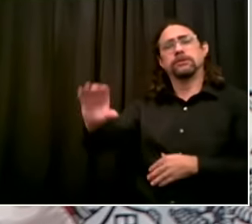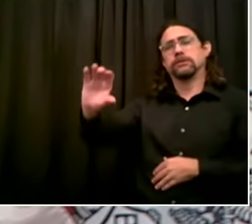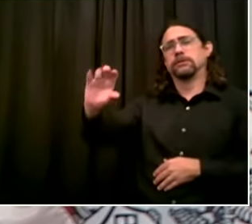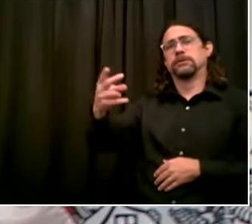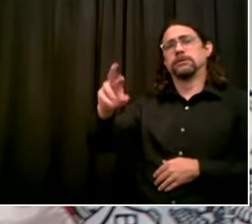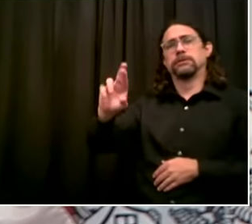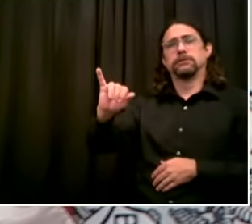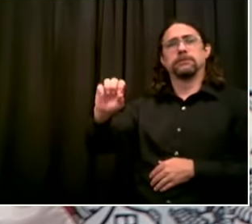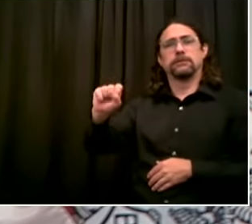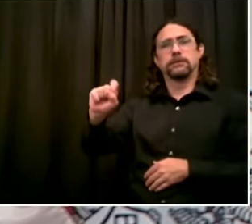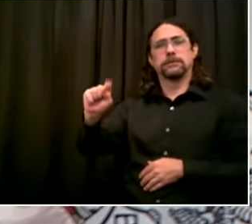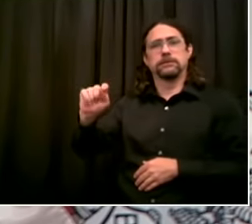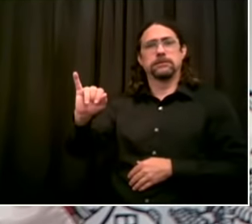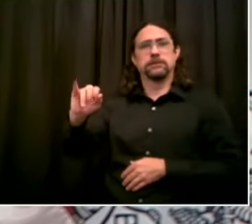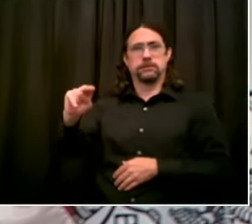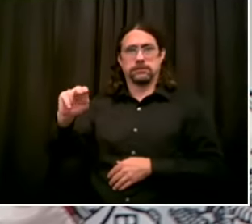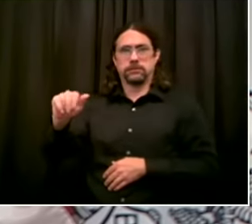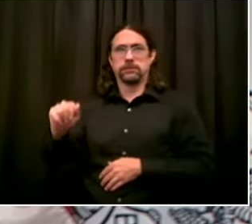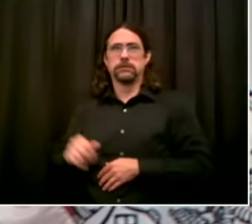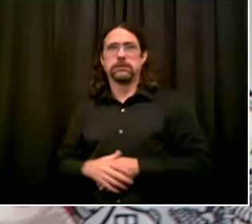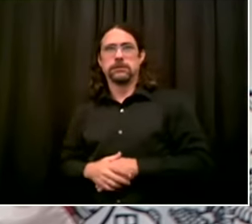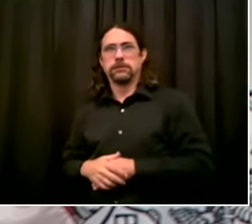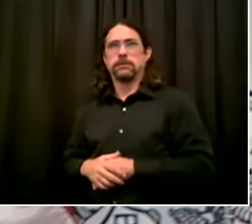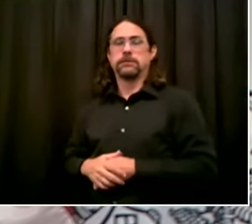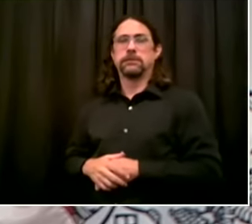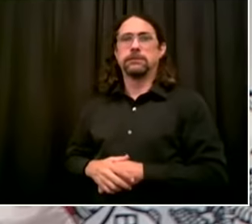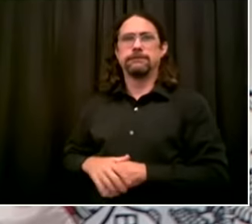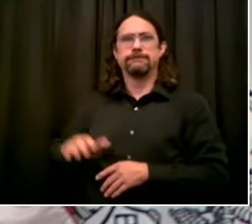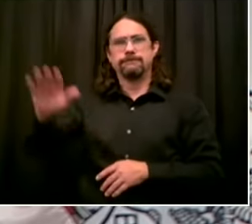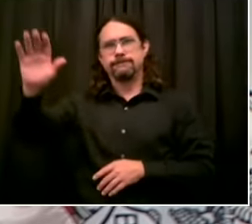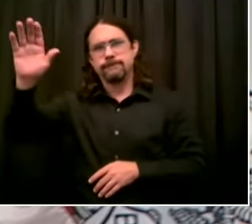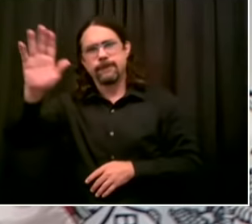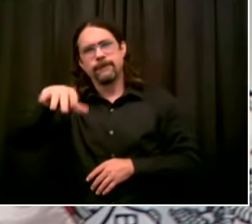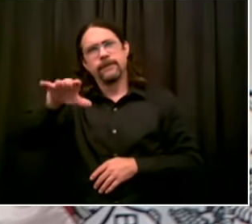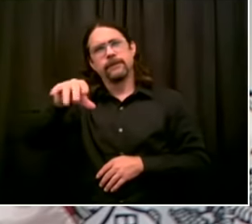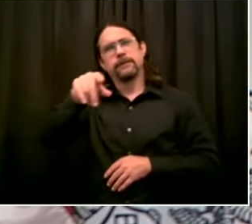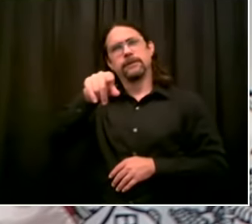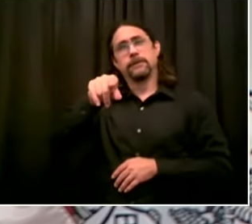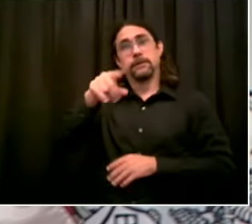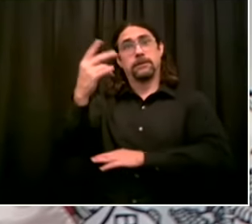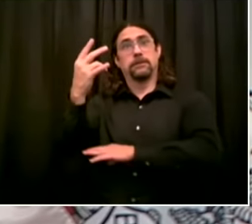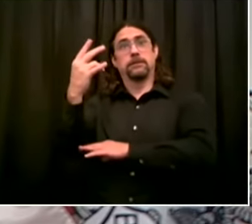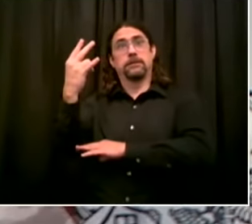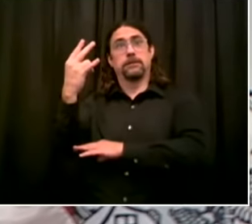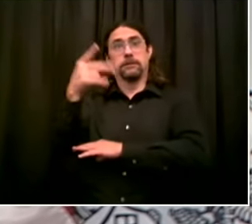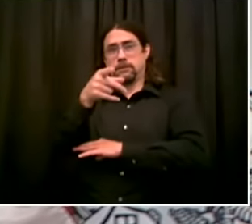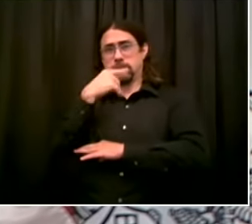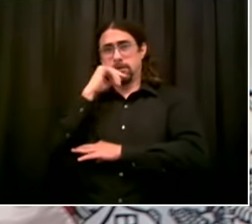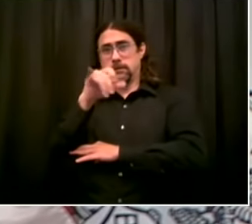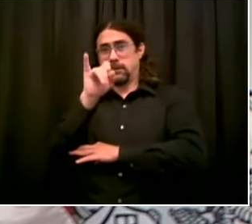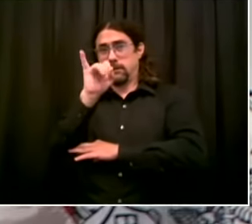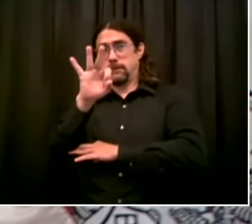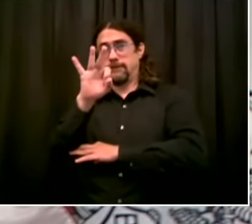WATCH THAT CAREFULLY OVER THE NEXT FEW DAYS AND PUBLICLY DISCUSS THAT EACH MORNING.